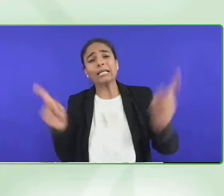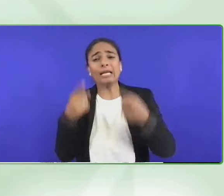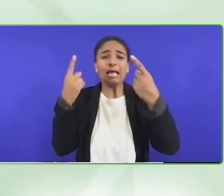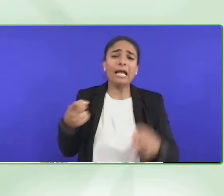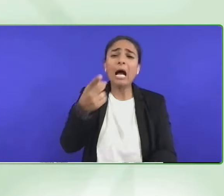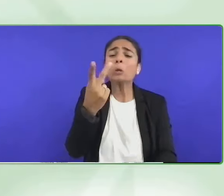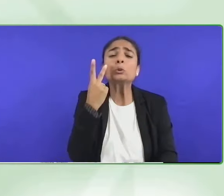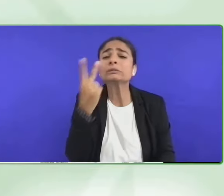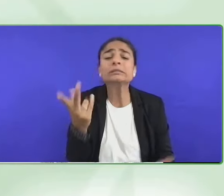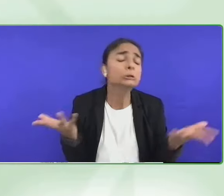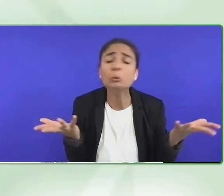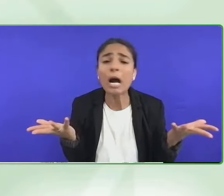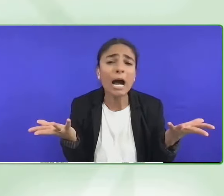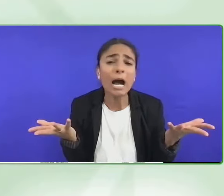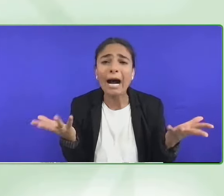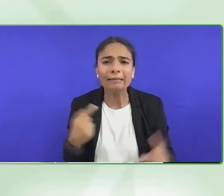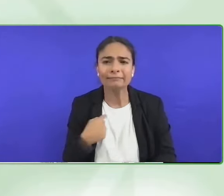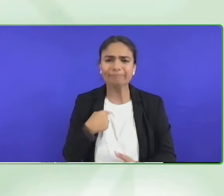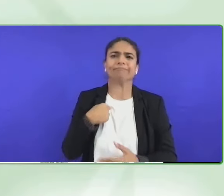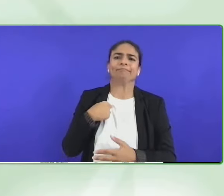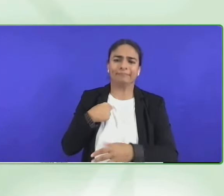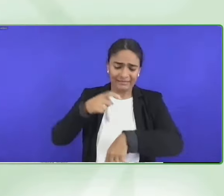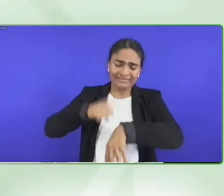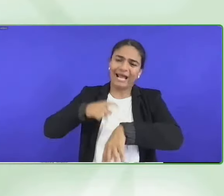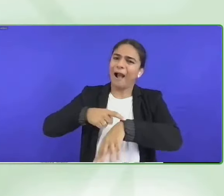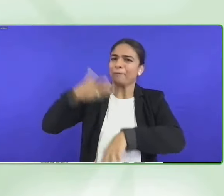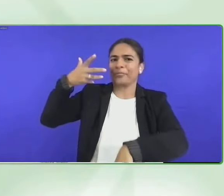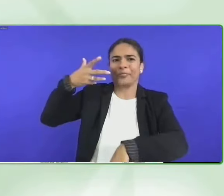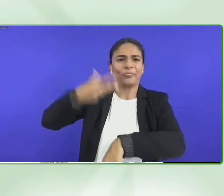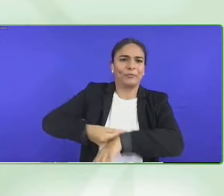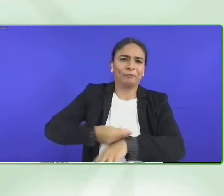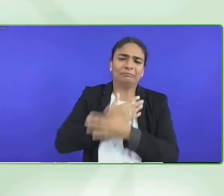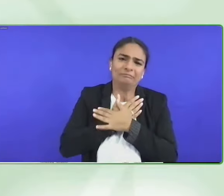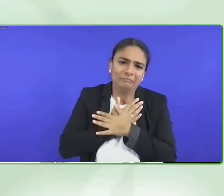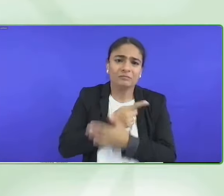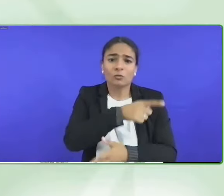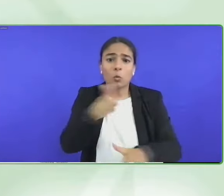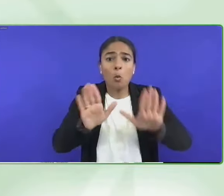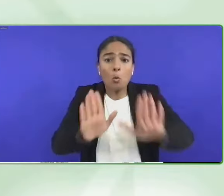It will take all of us, we need all cultures, all preparations, we